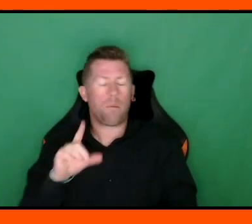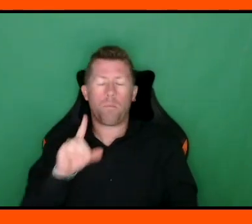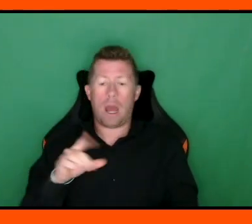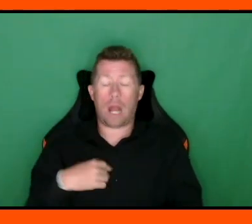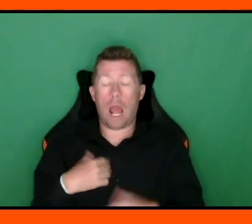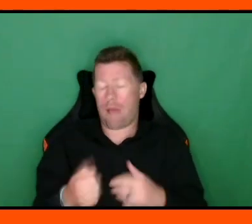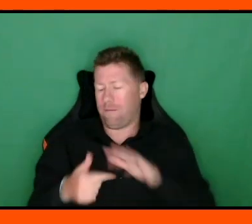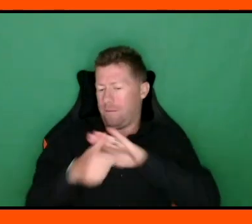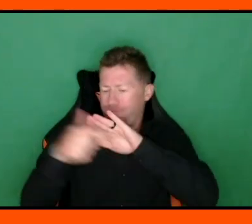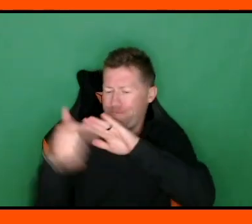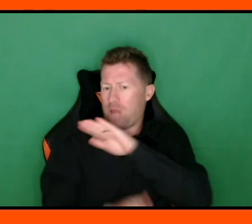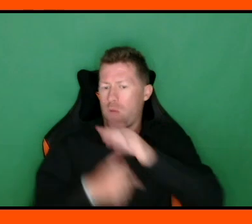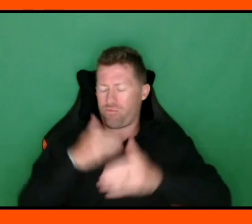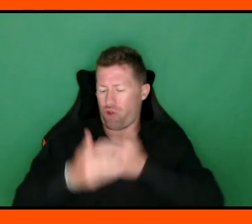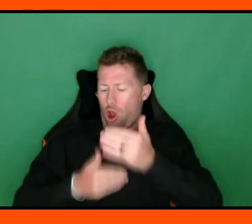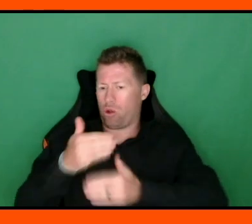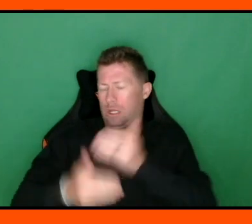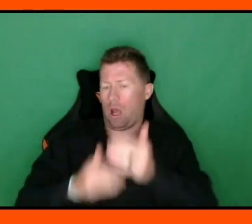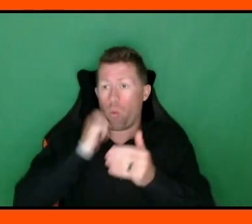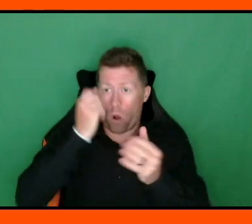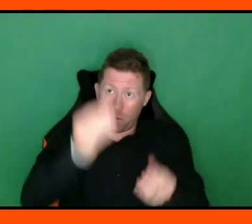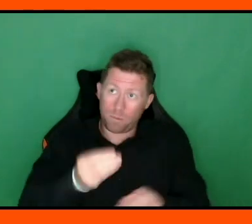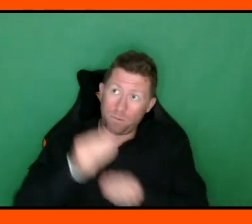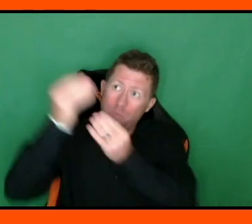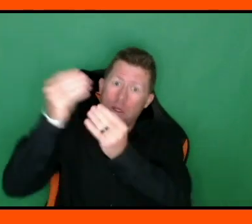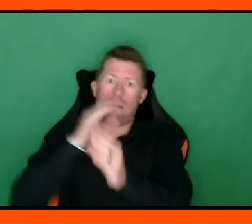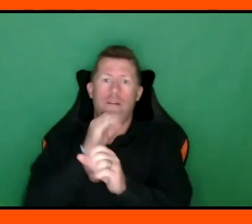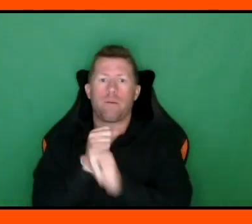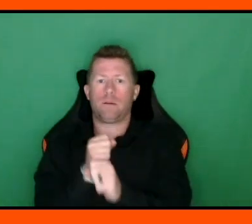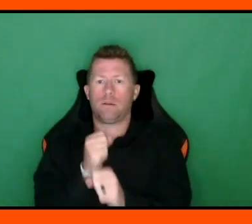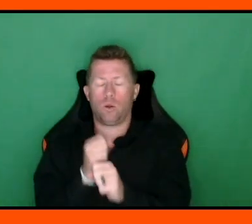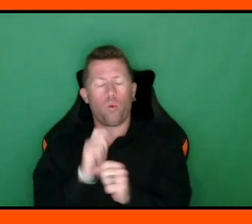and we will be committed to sharing where we’re up to at each stage of the process